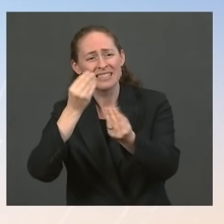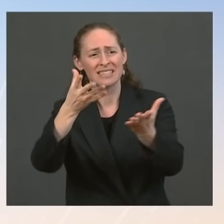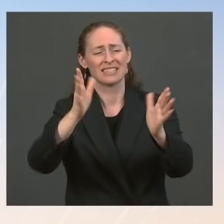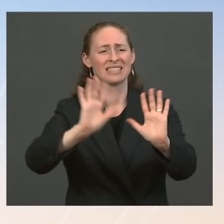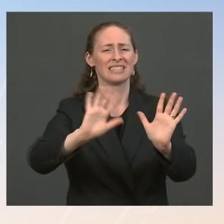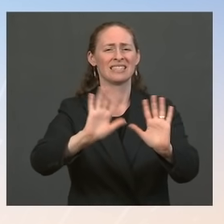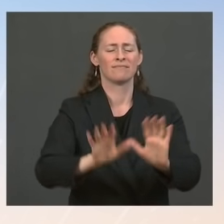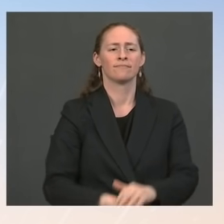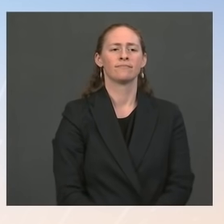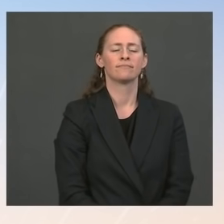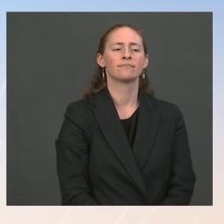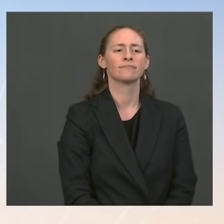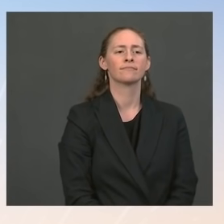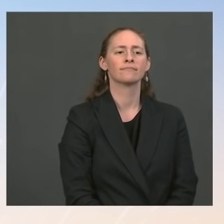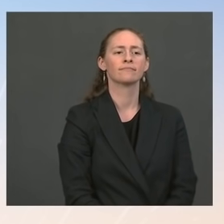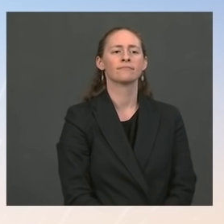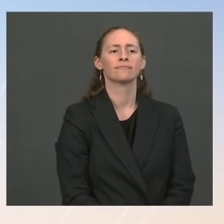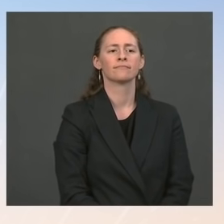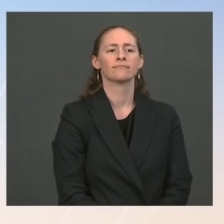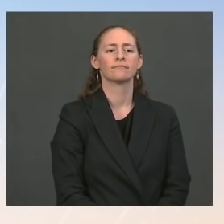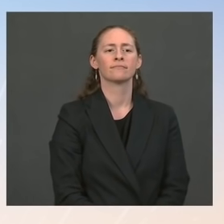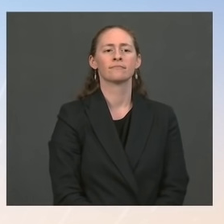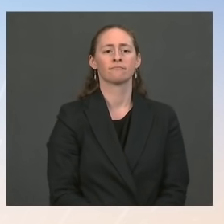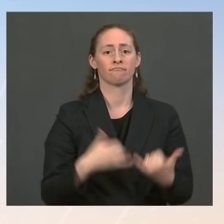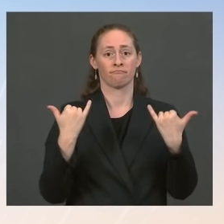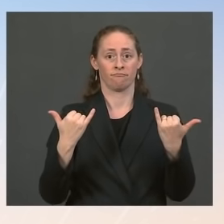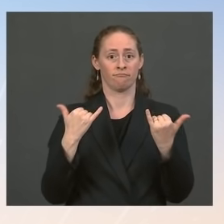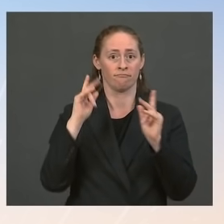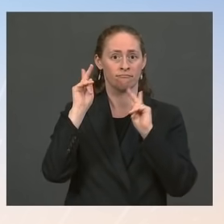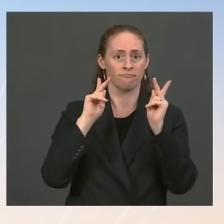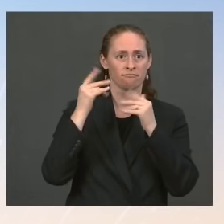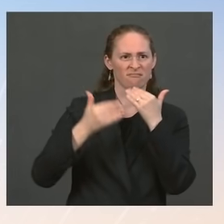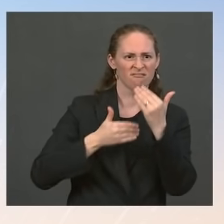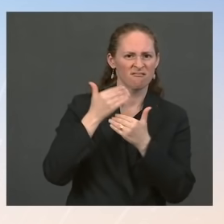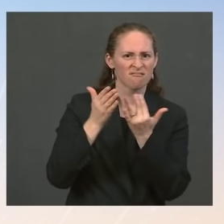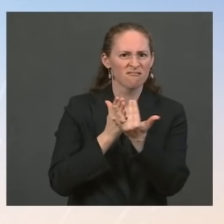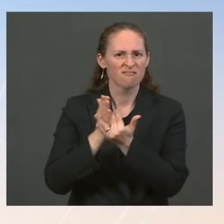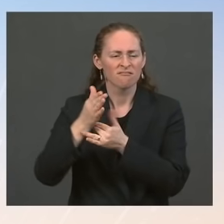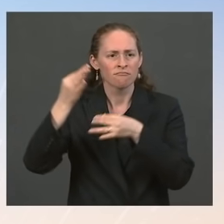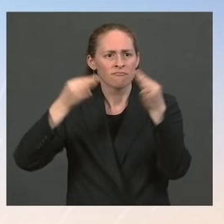who are in the immigration proceedings process, there are also thousands of people who went back across the border